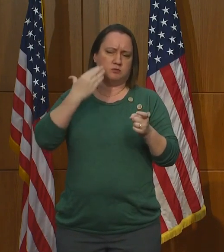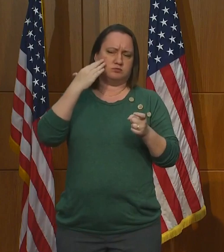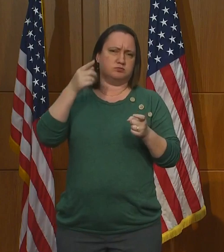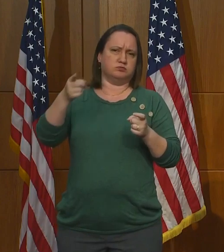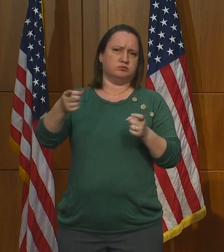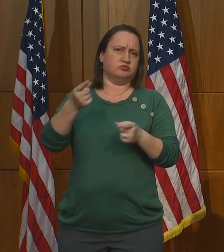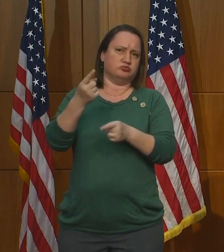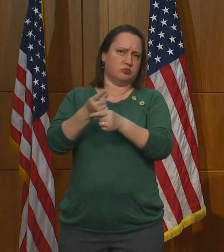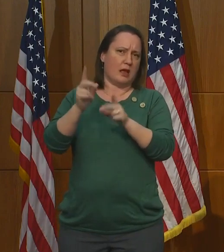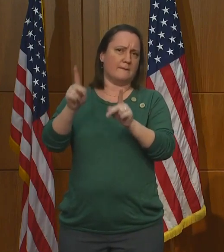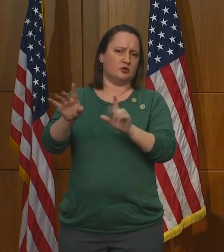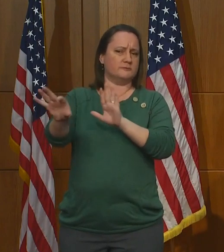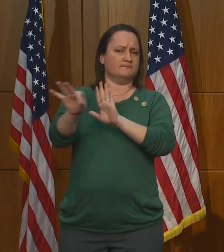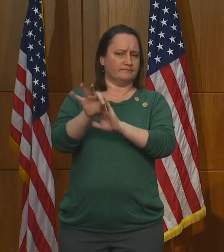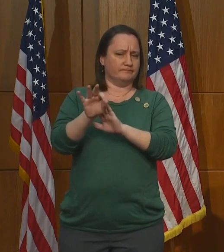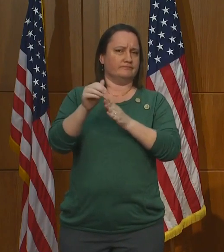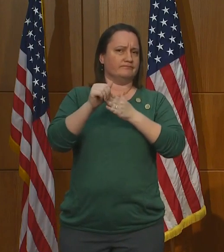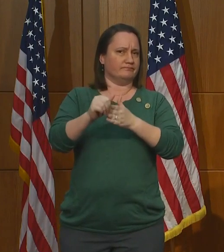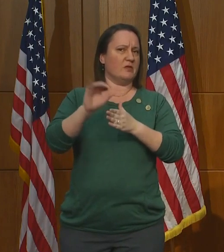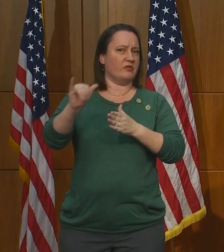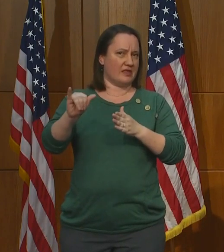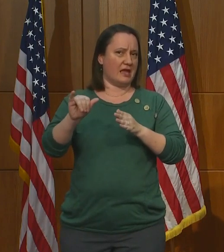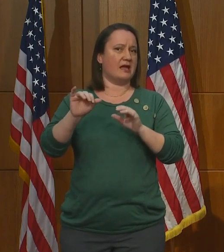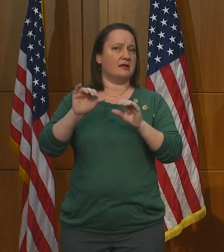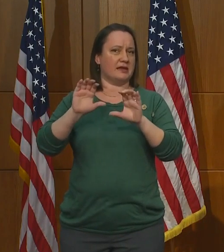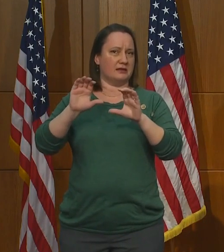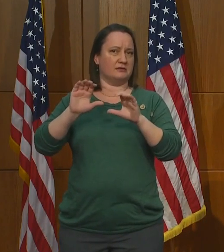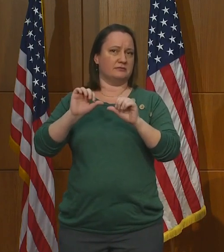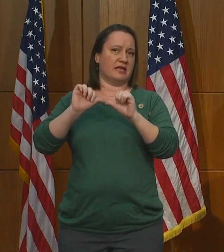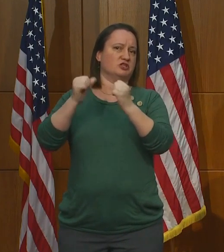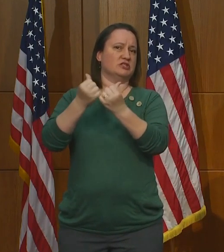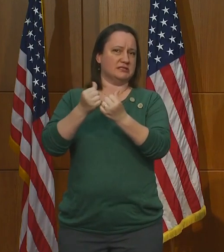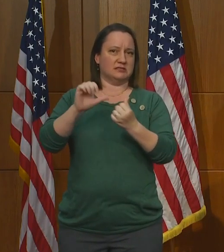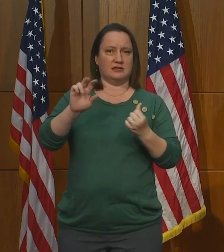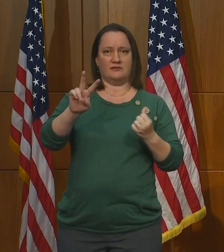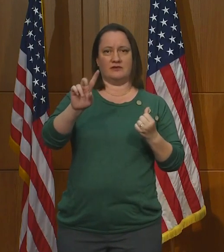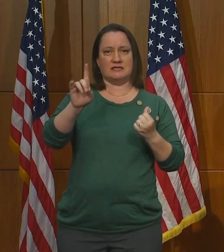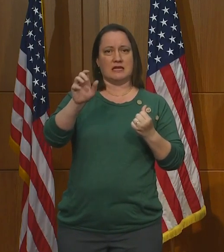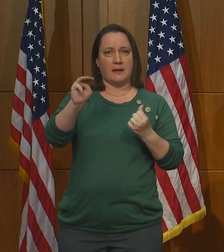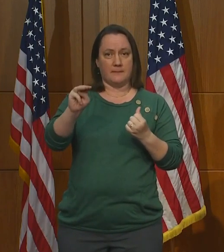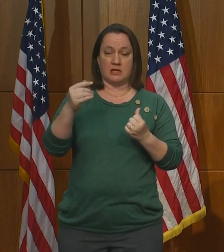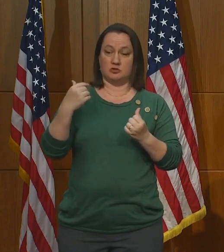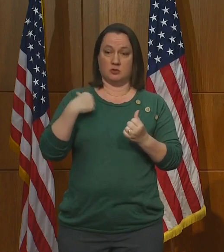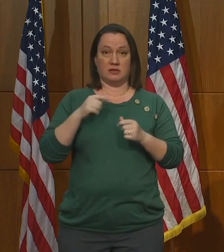CONFIDENT THAT HE IS THE RIGHT PERSON TO LEAD THAT AGENCY AS